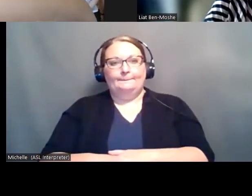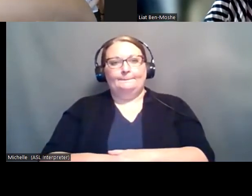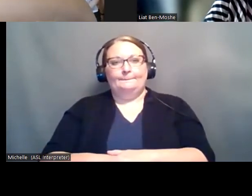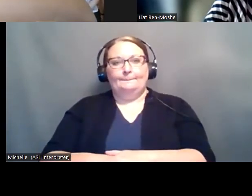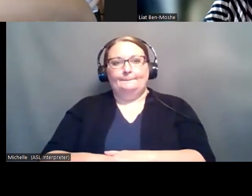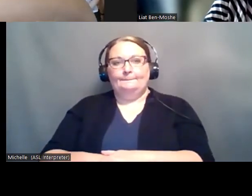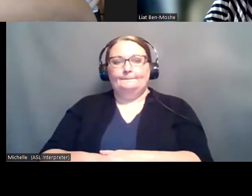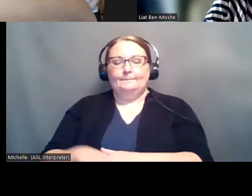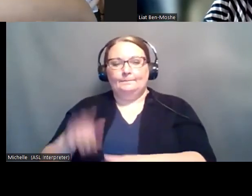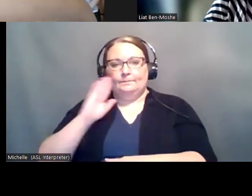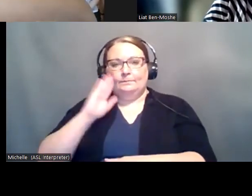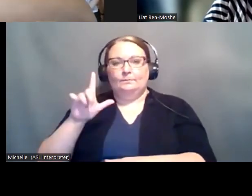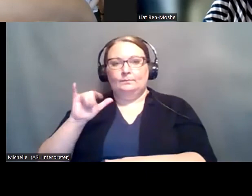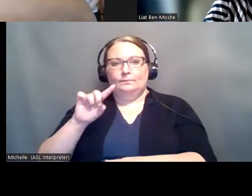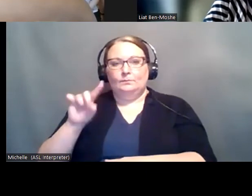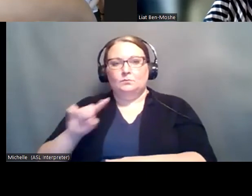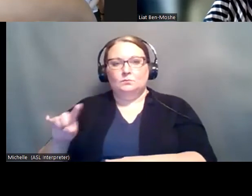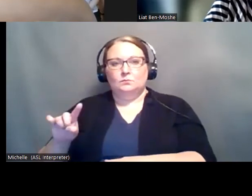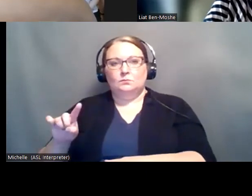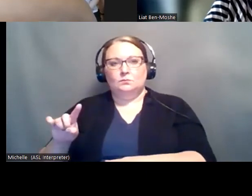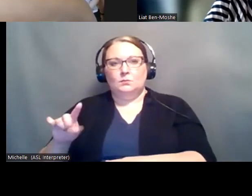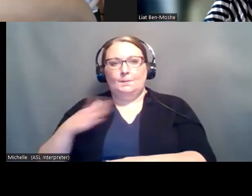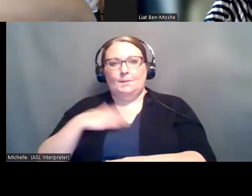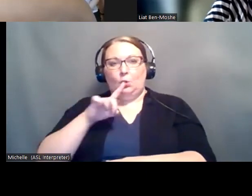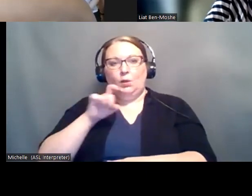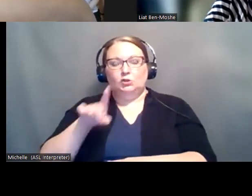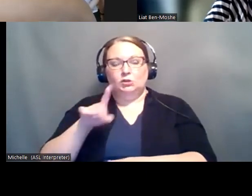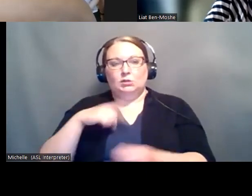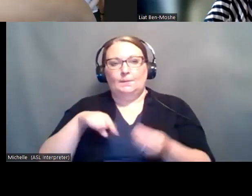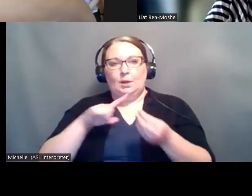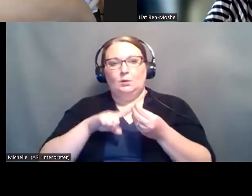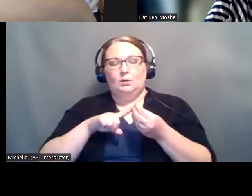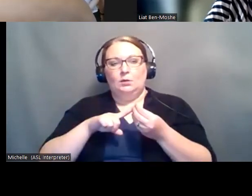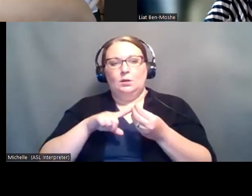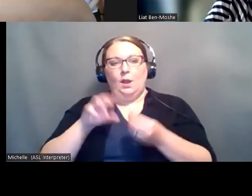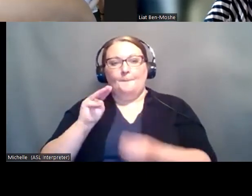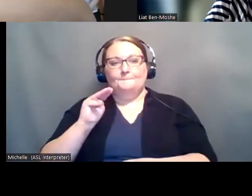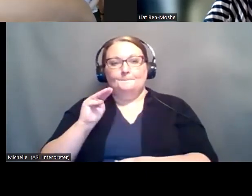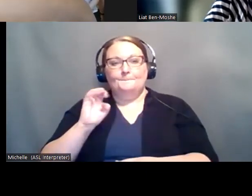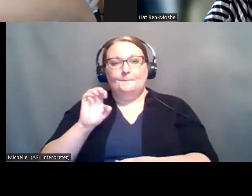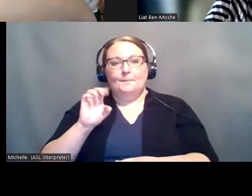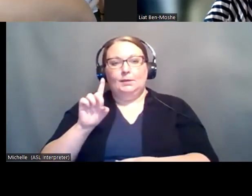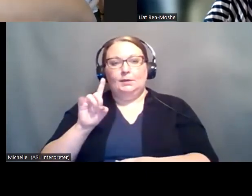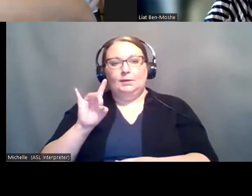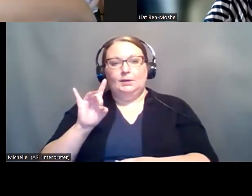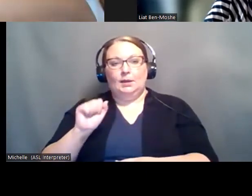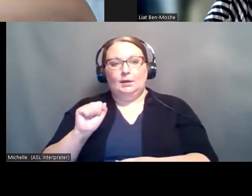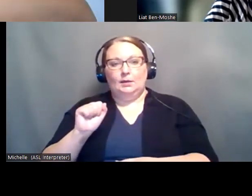[Liz] Yeah, hi, this is Liz. My question was around media relationship and working with the media